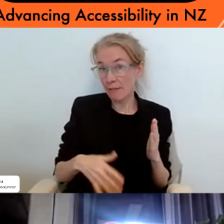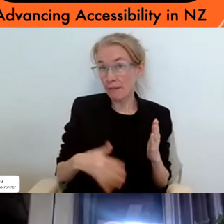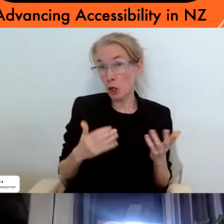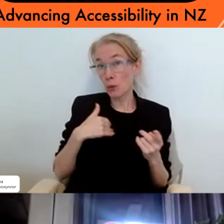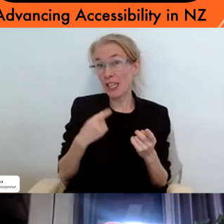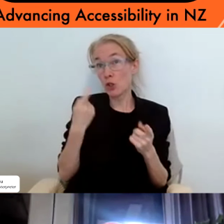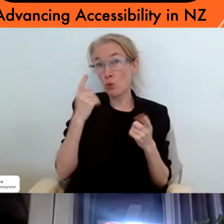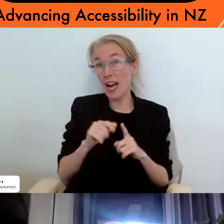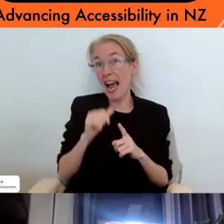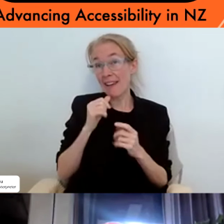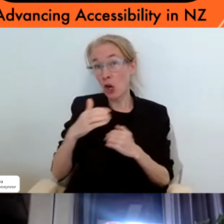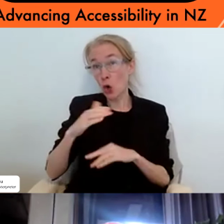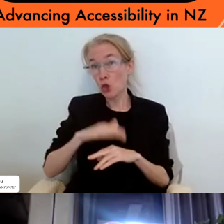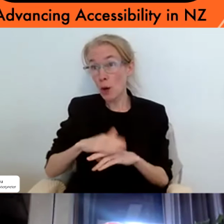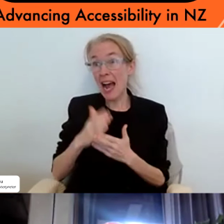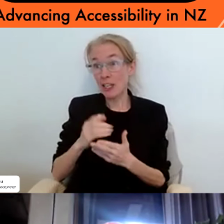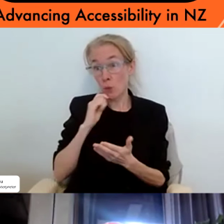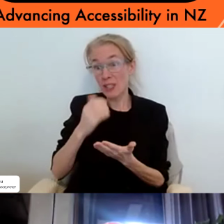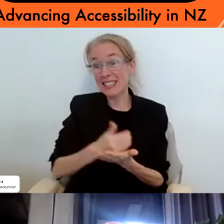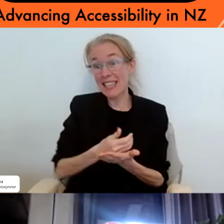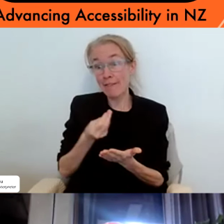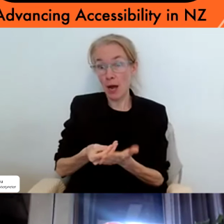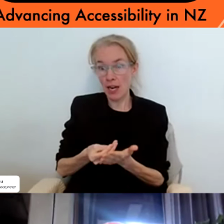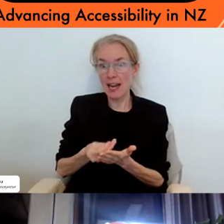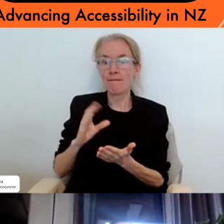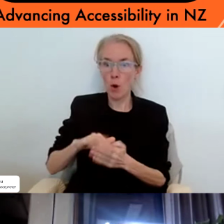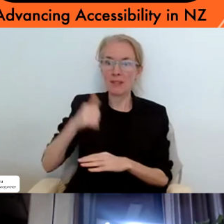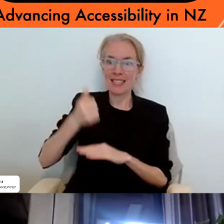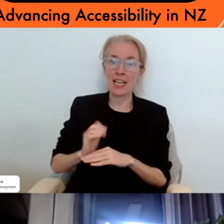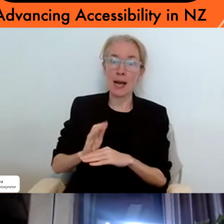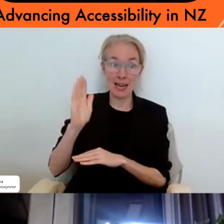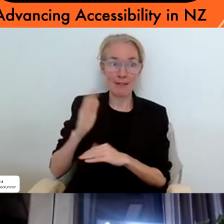minute to finish off then I'll hand back to you. There's a couple